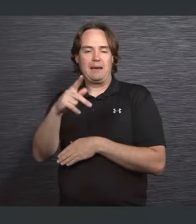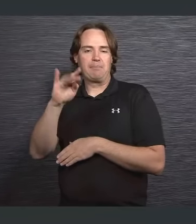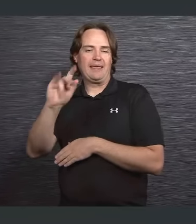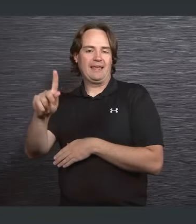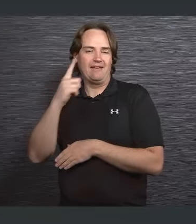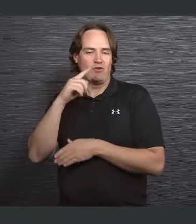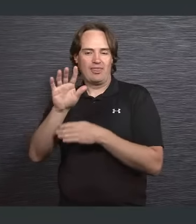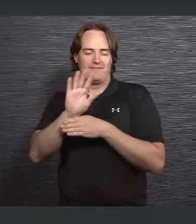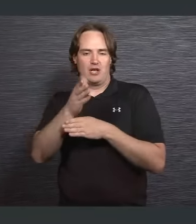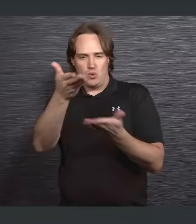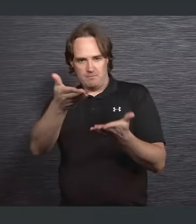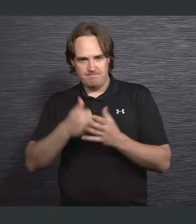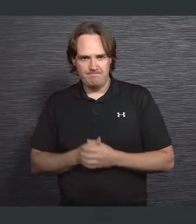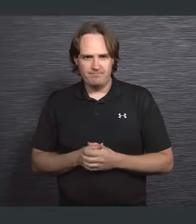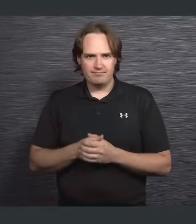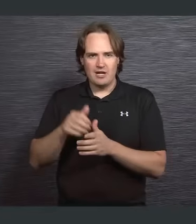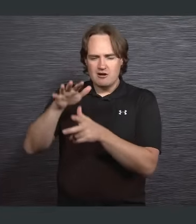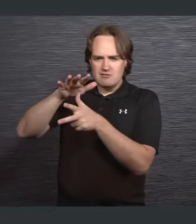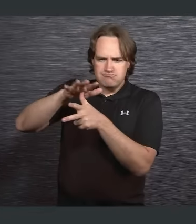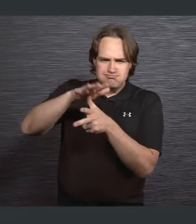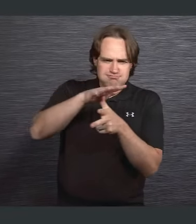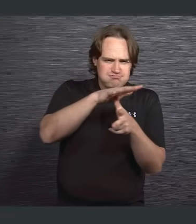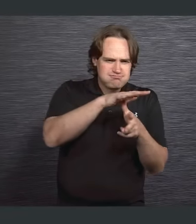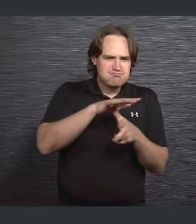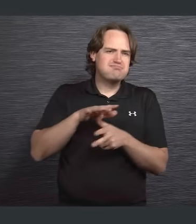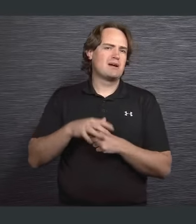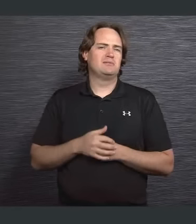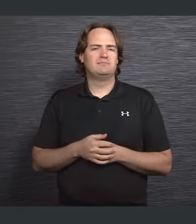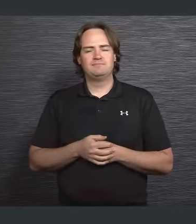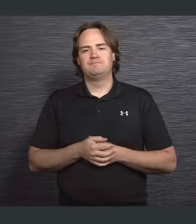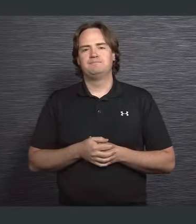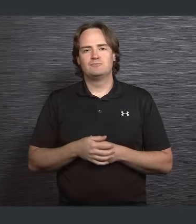Let's roll. [VIDEO PLAYBACK]